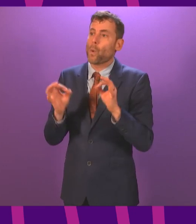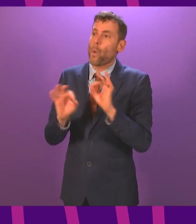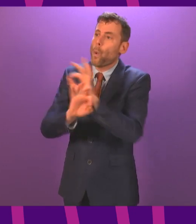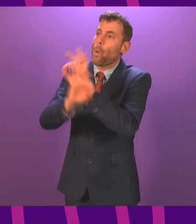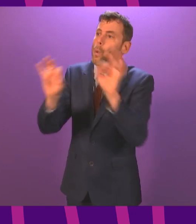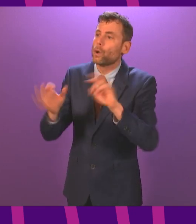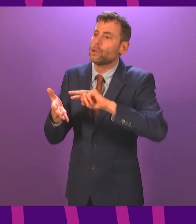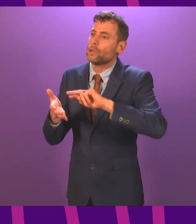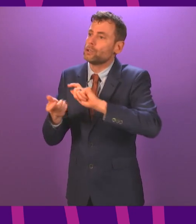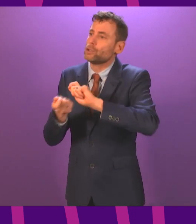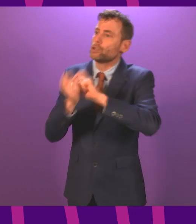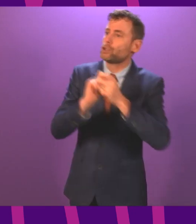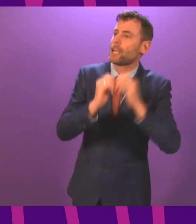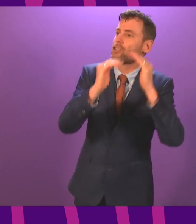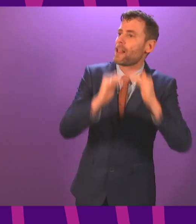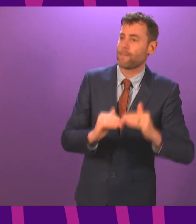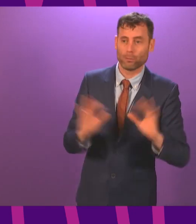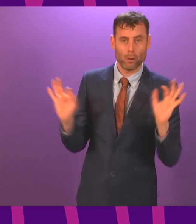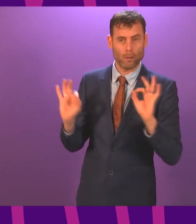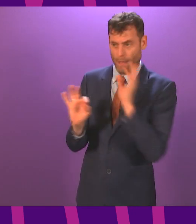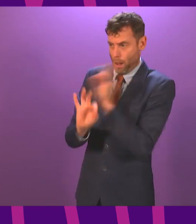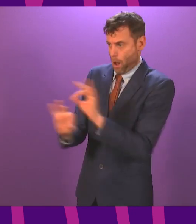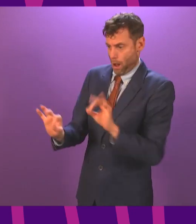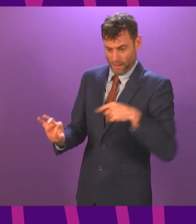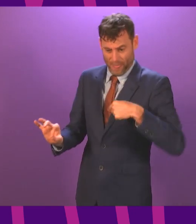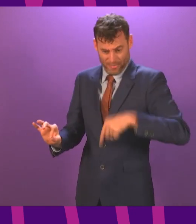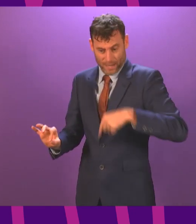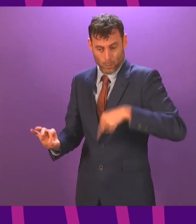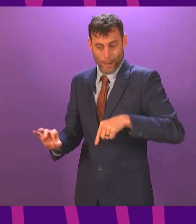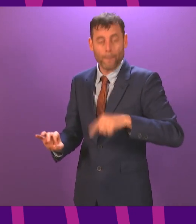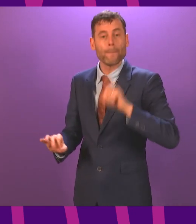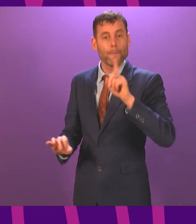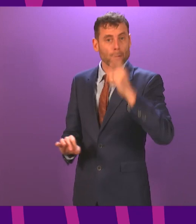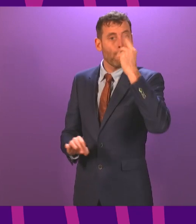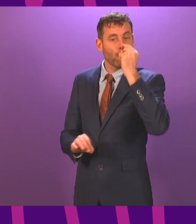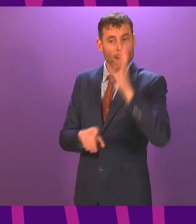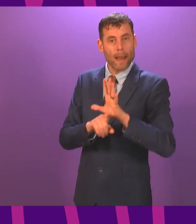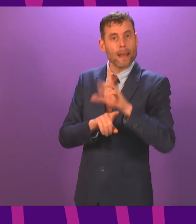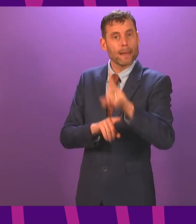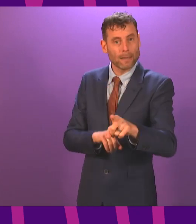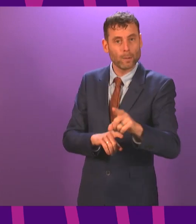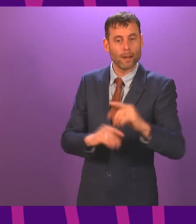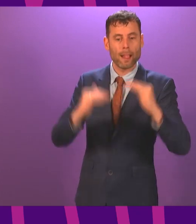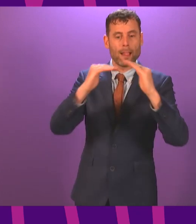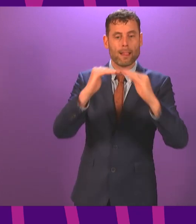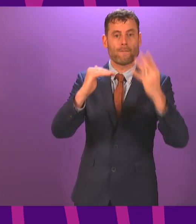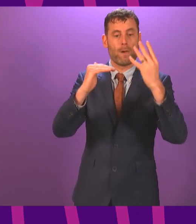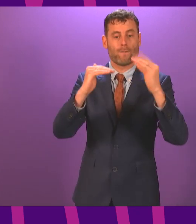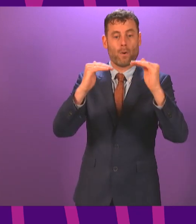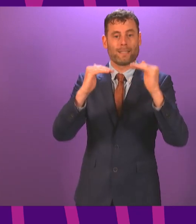this week, but that may well be different next week as areas come out of level 4. I